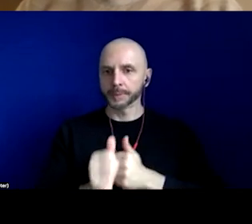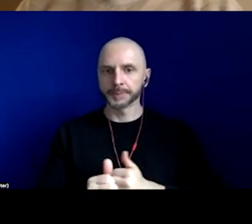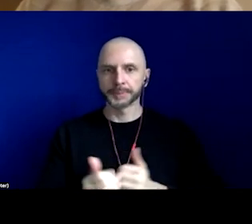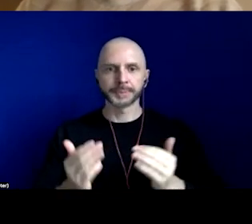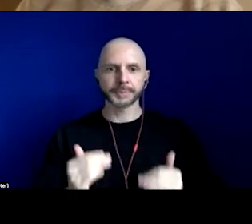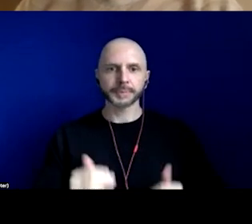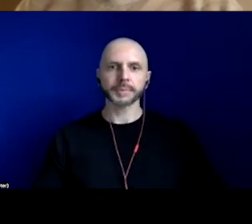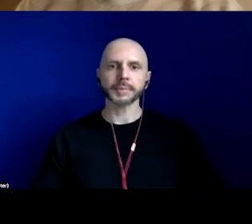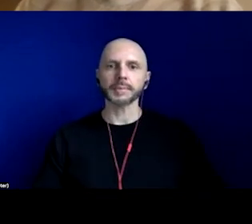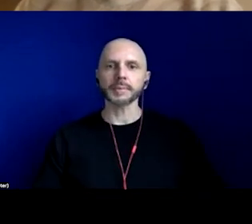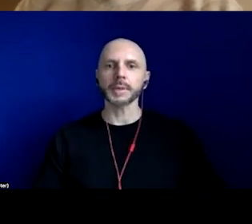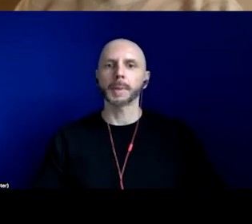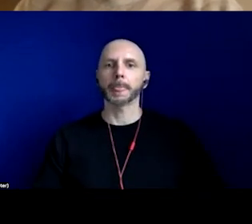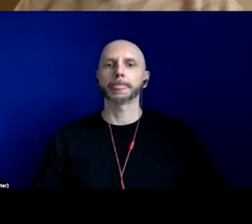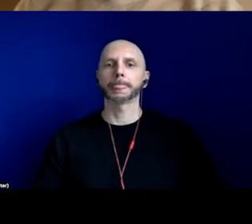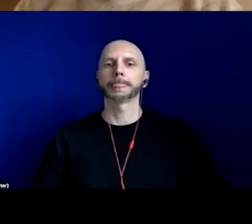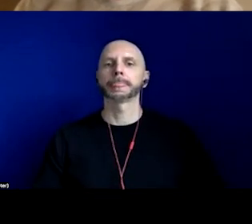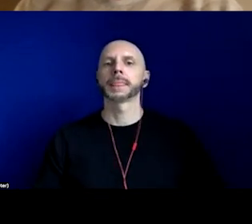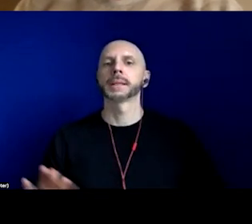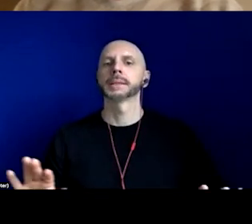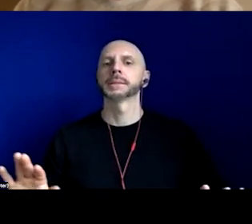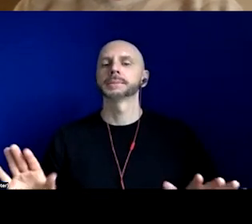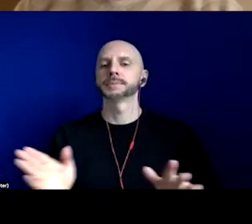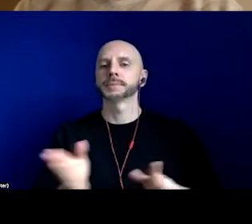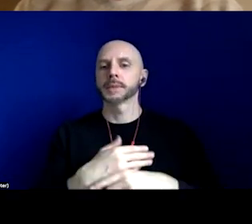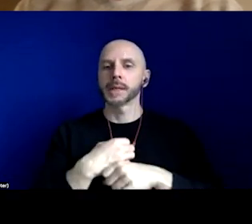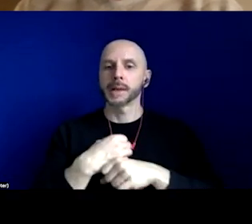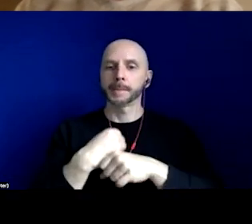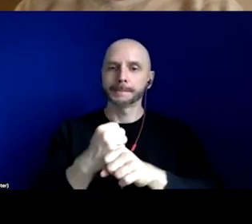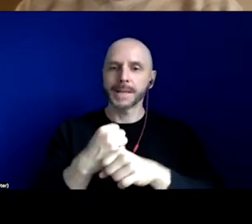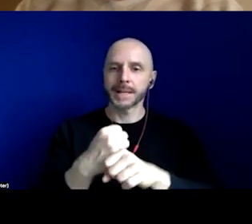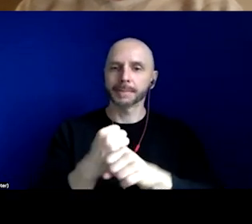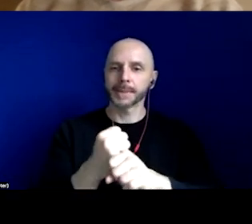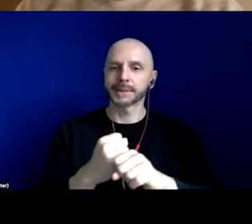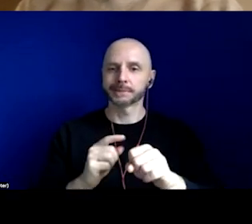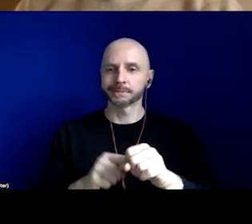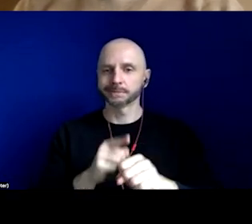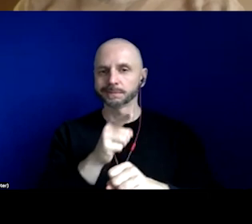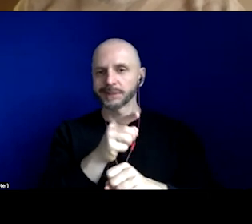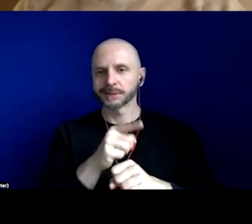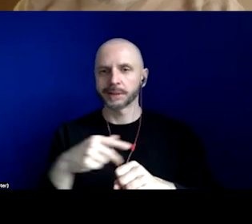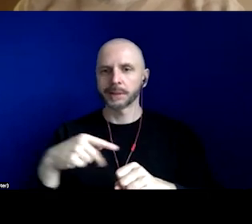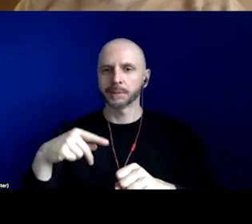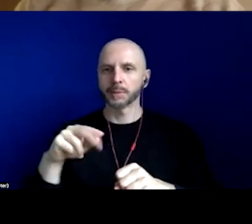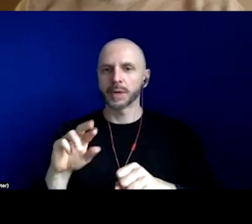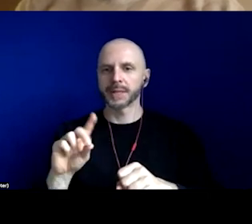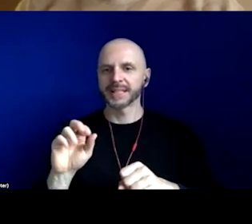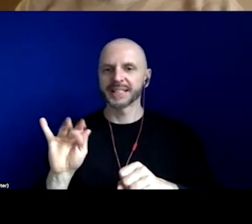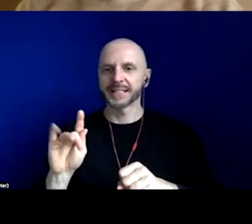for us to make books in 5 days, productivity and efficiency is something that's been on the